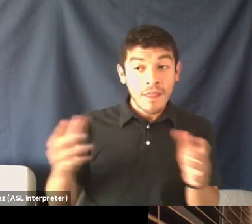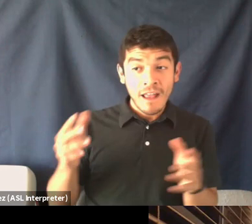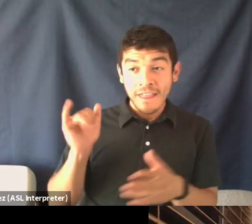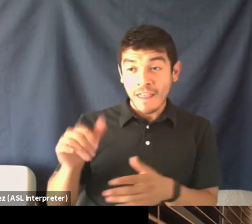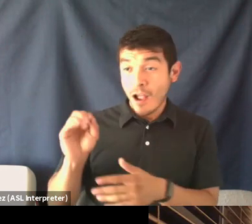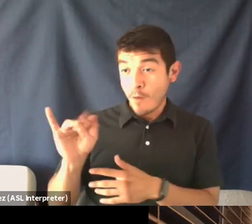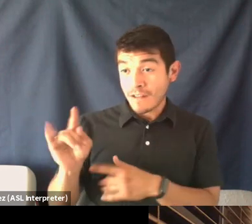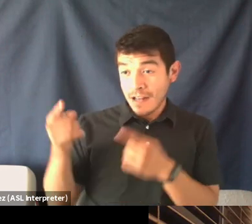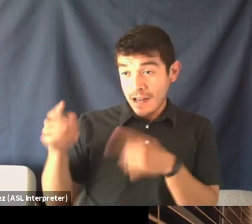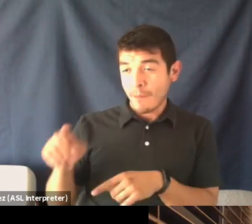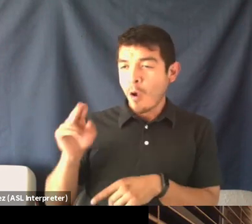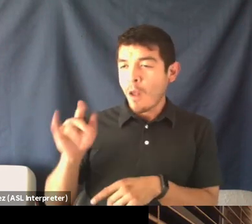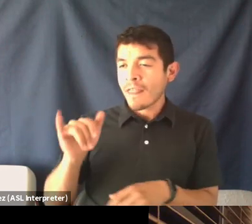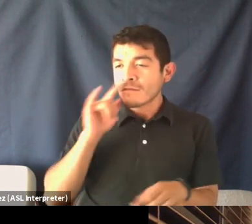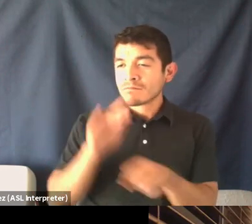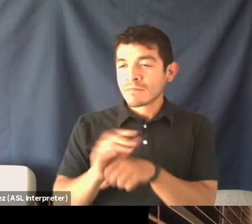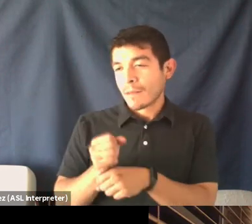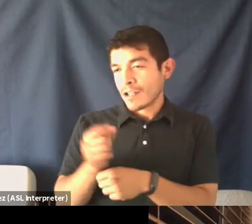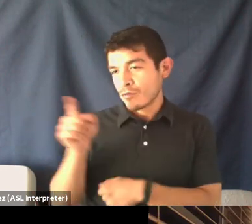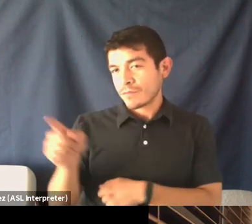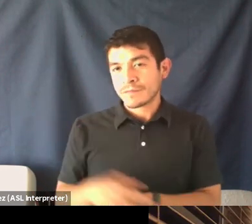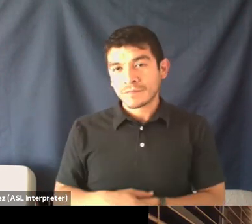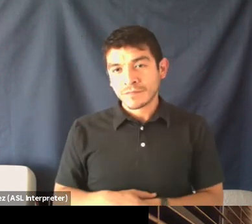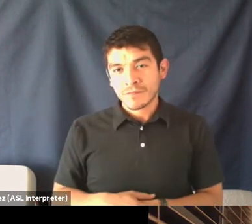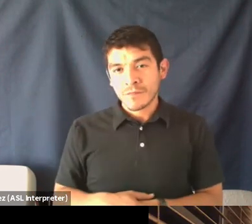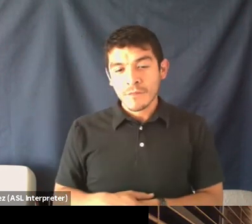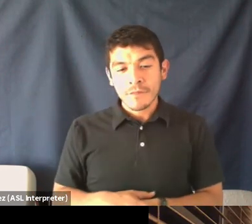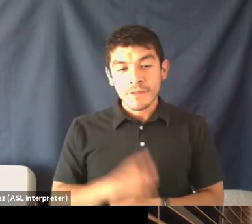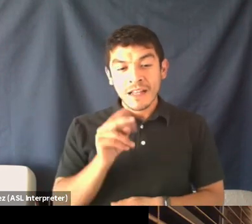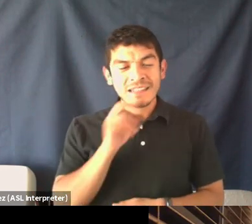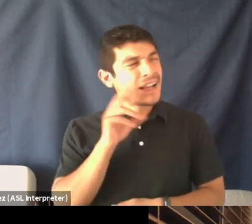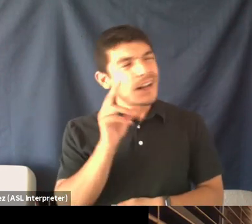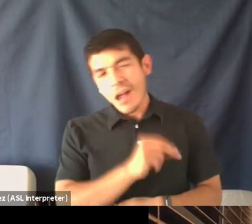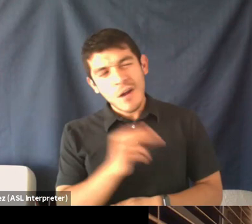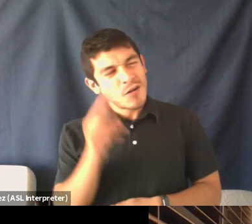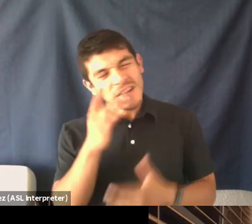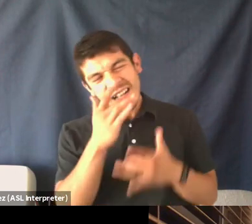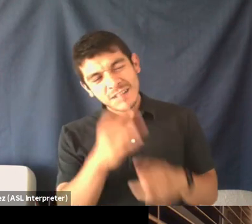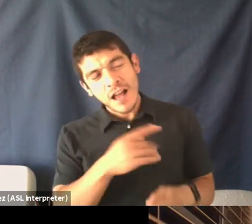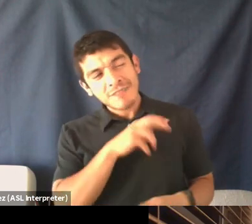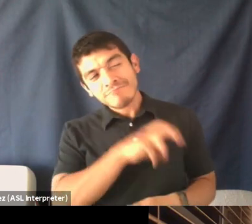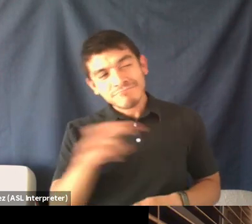Or is that a commitment that you're making? No, it's interesting, I was coming back and forth here before the pandemic happened.